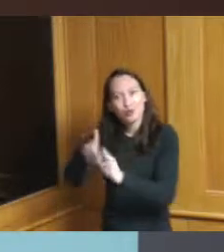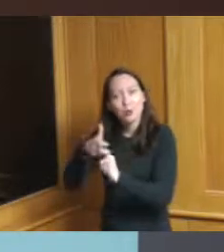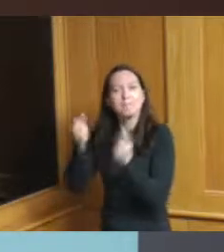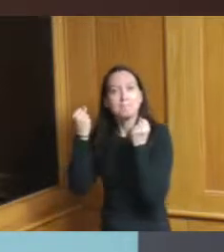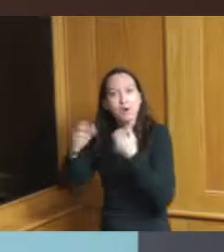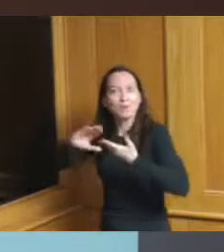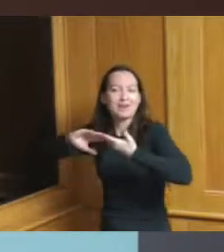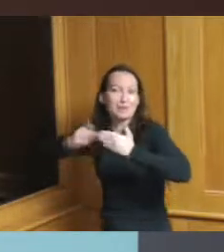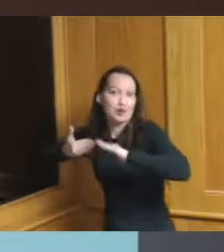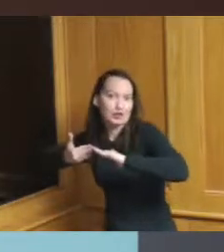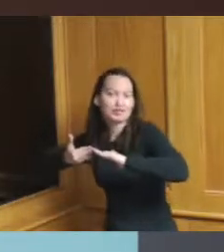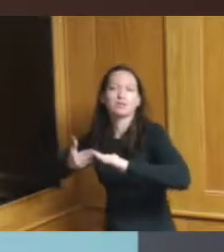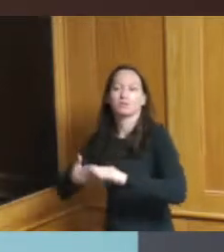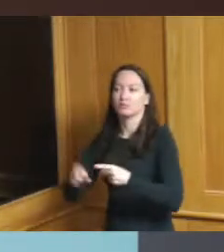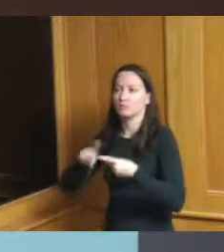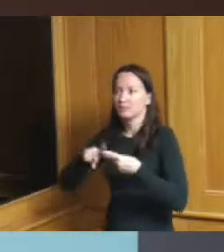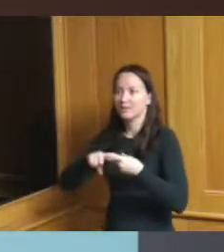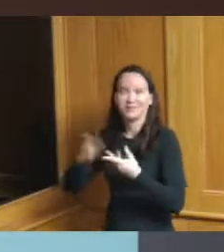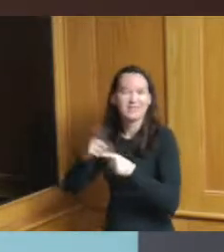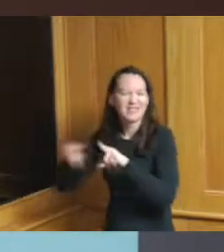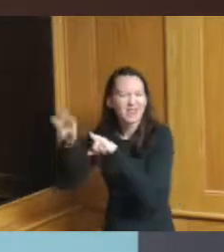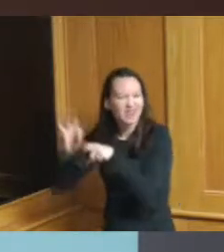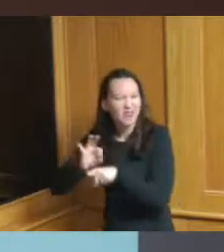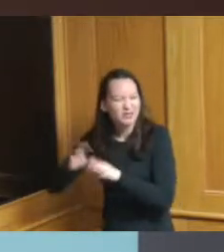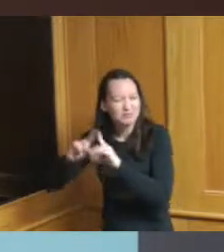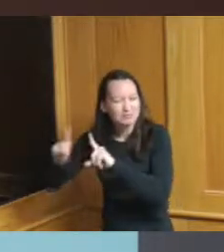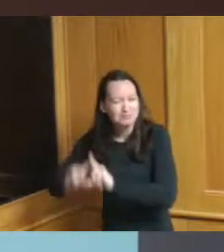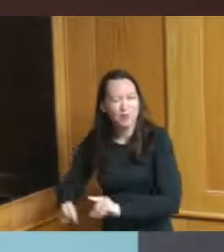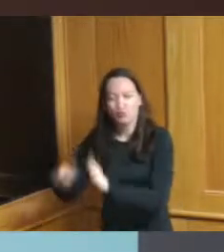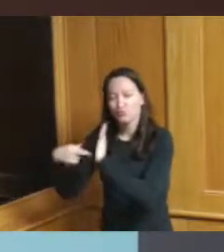we did it at functions so we wanted to make sure we had a representative set of